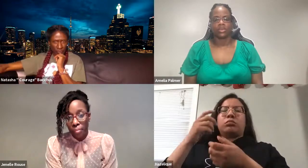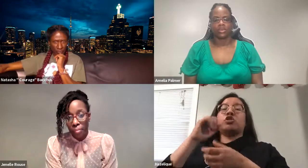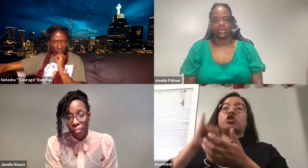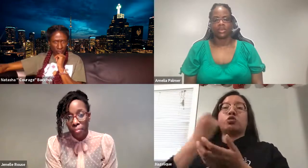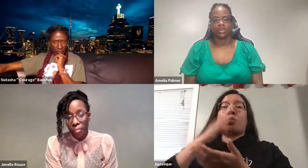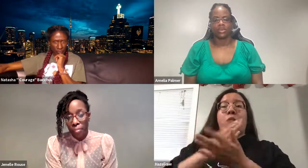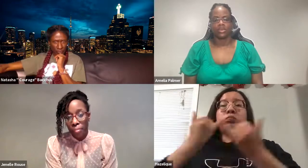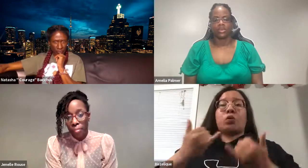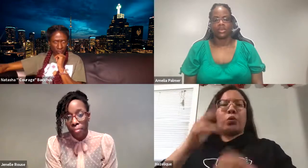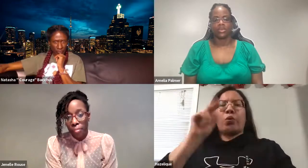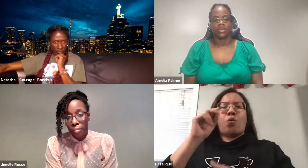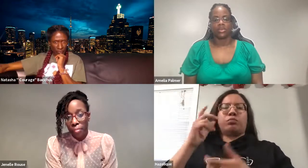in our way of expressing ourselves